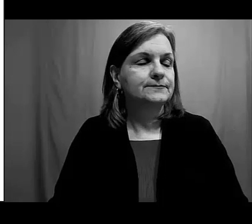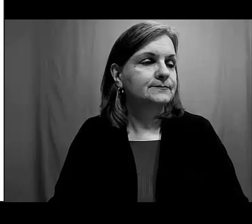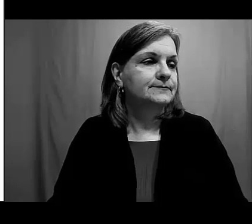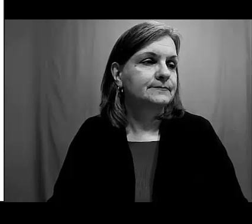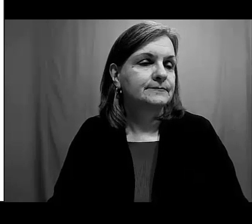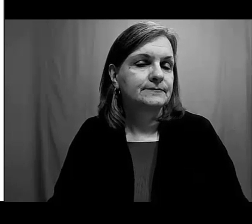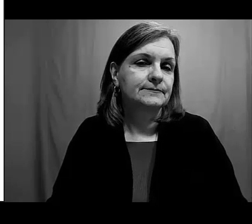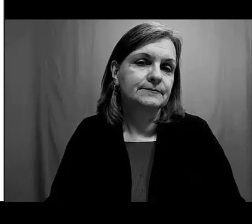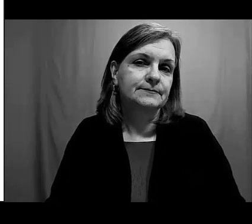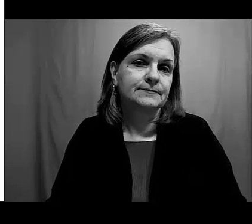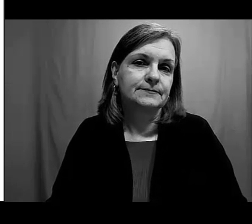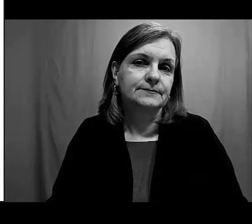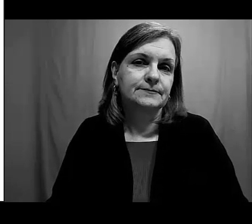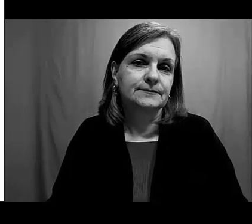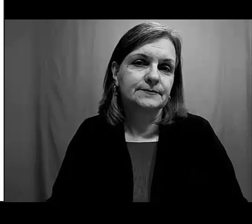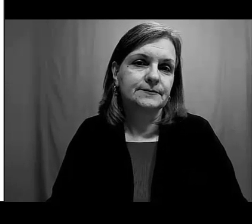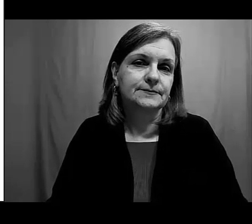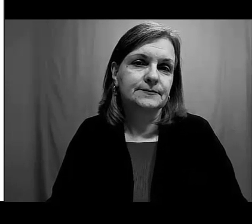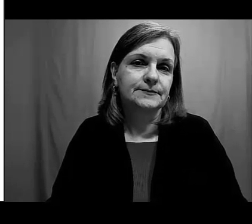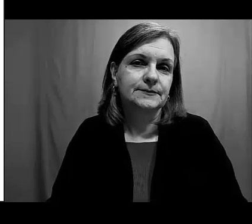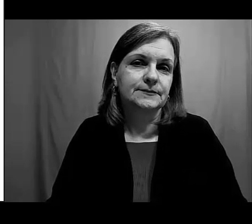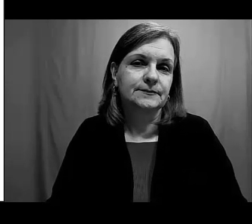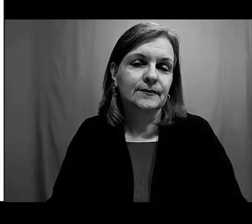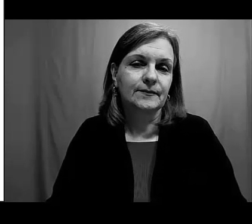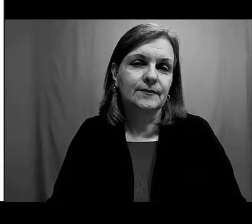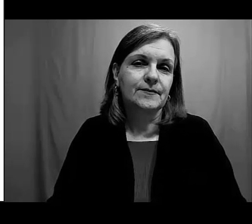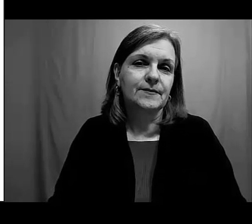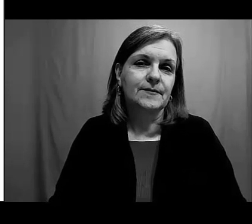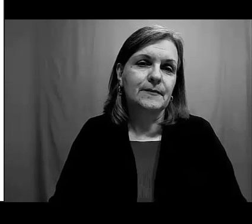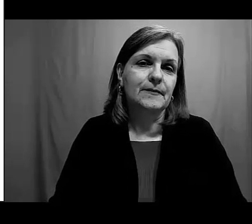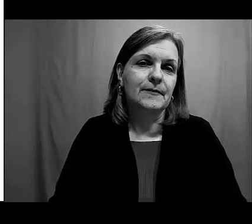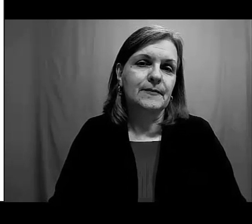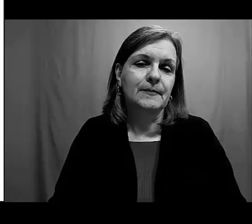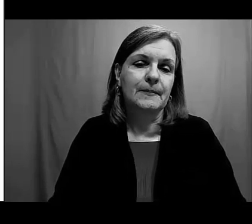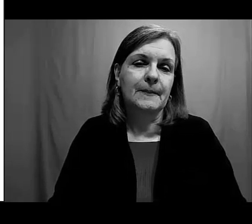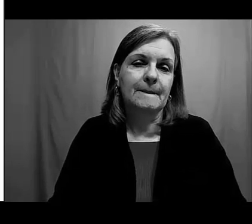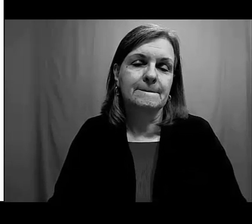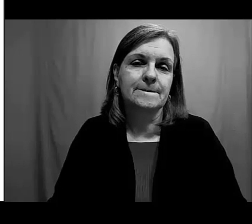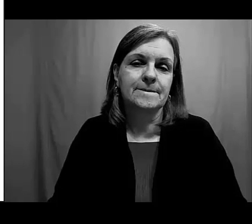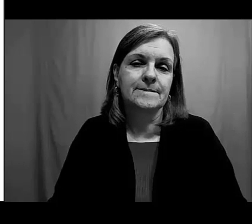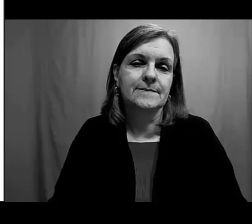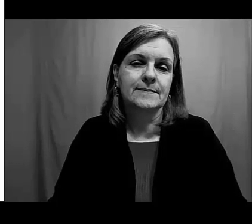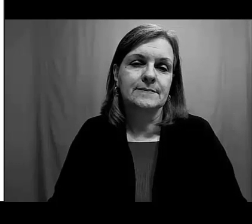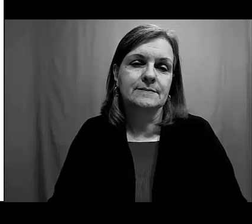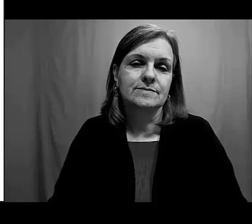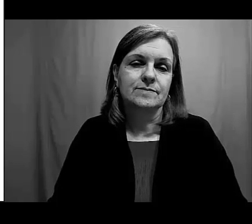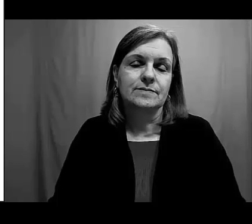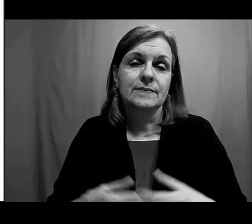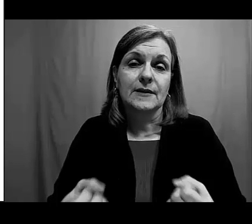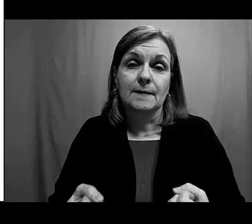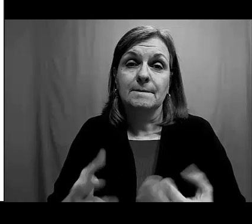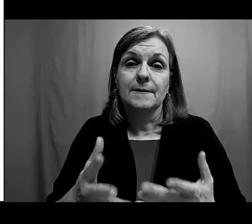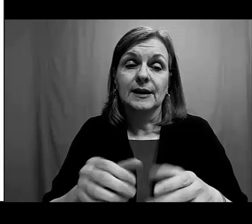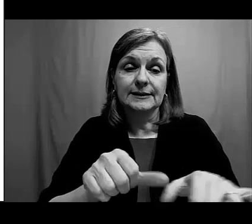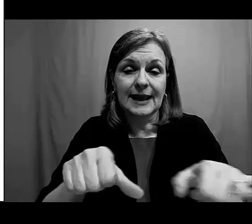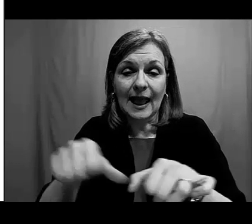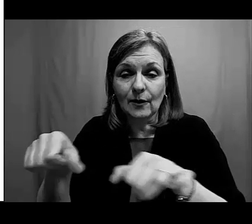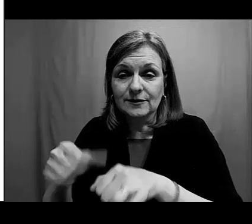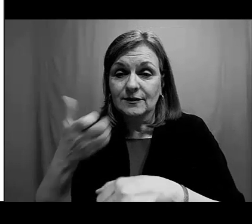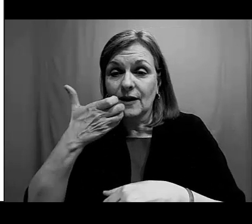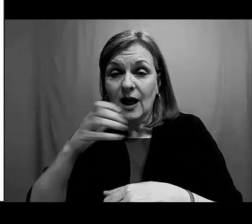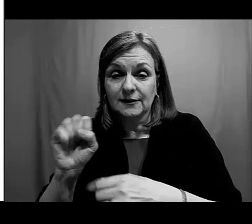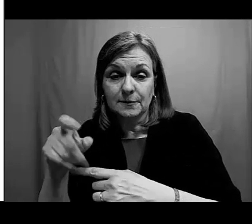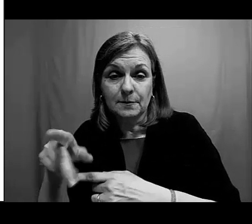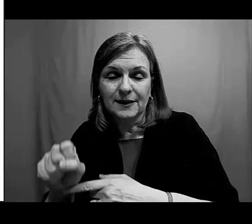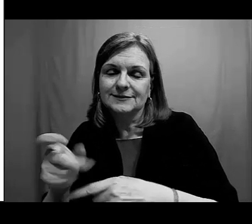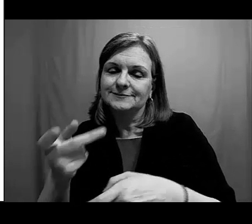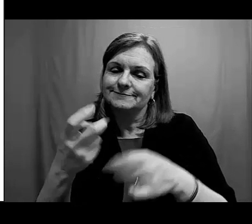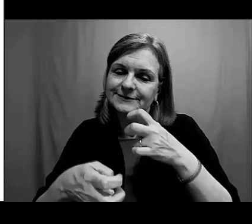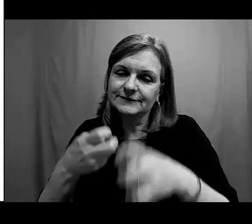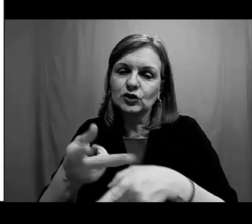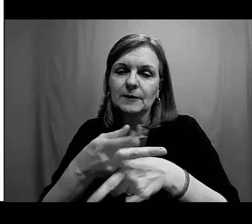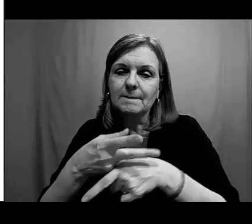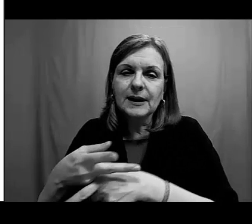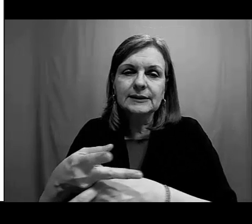so we've gotta keep in mind that many areas now are difficult to maintain and coordinate in areas that we would really want to